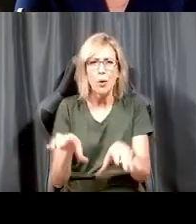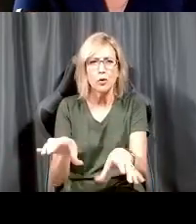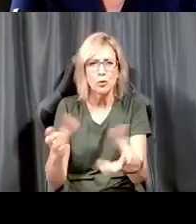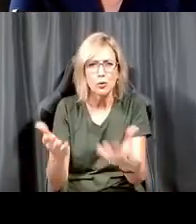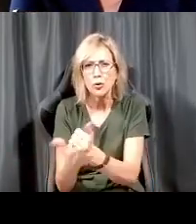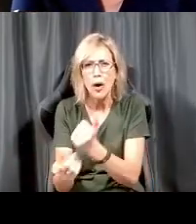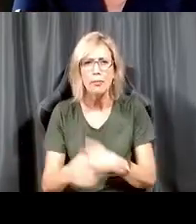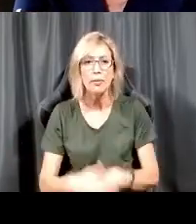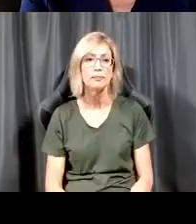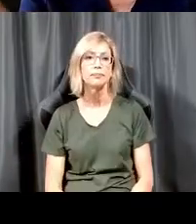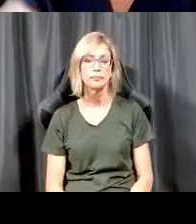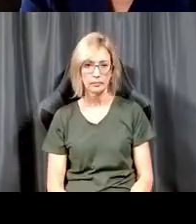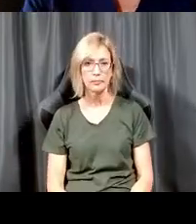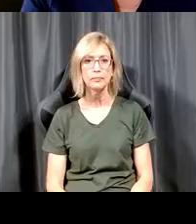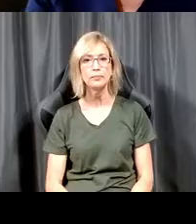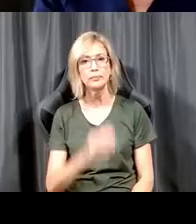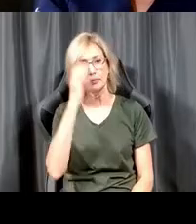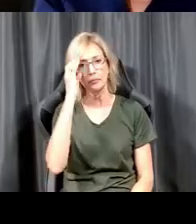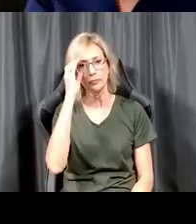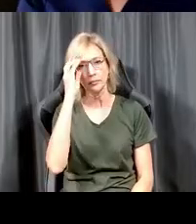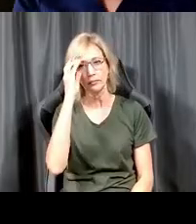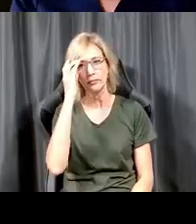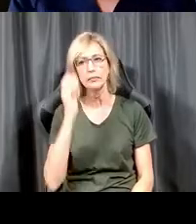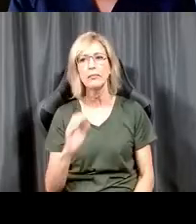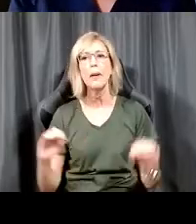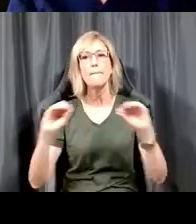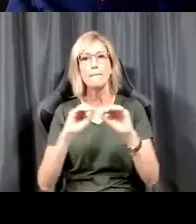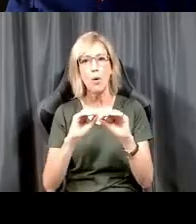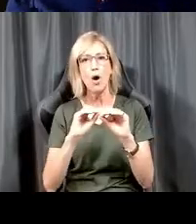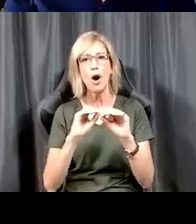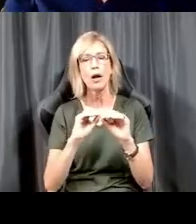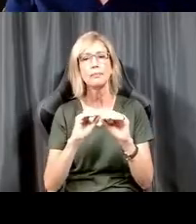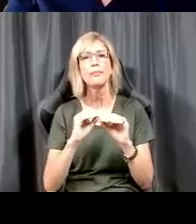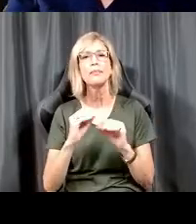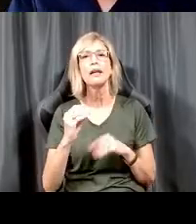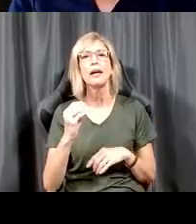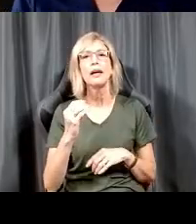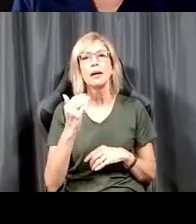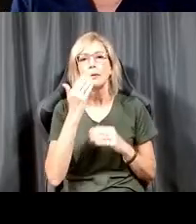Well, more oral stimulation exercises. More and more oral stimulation exercises.